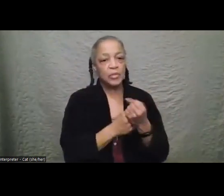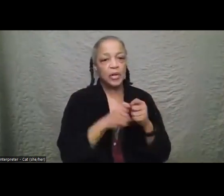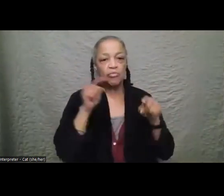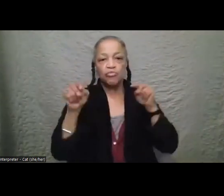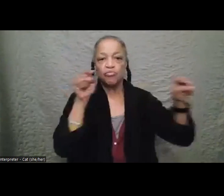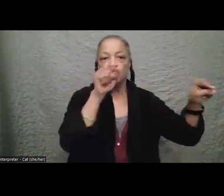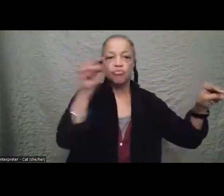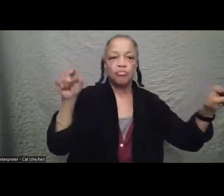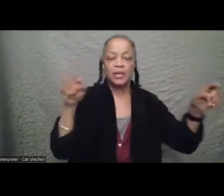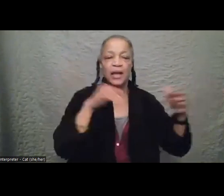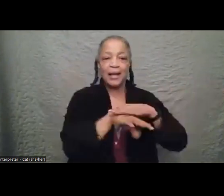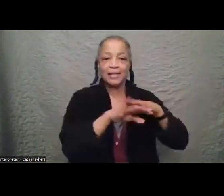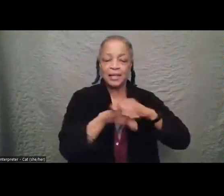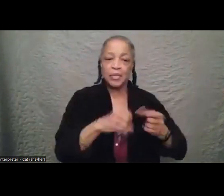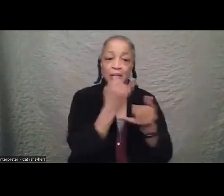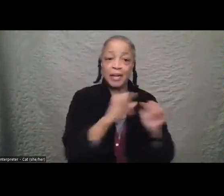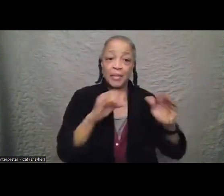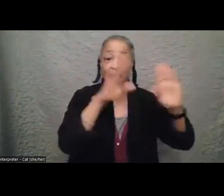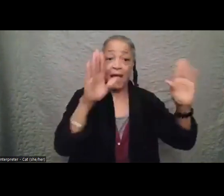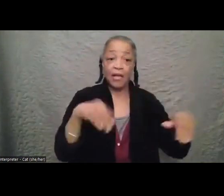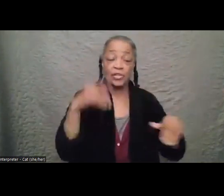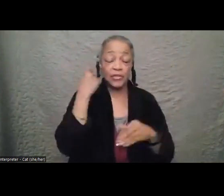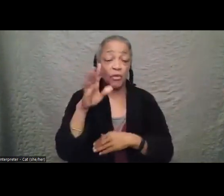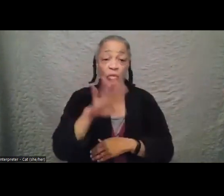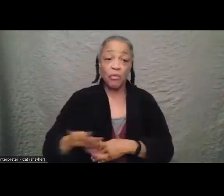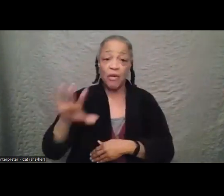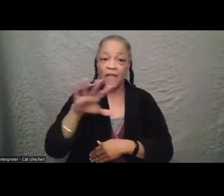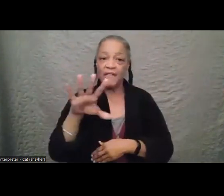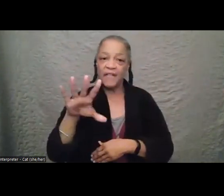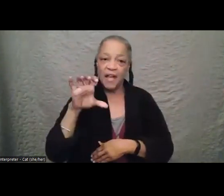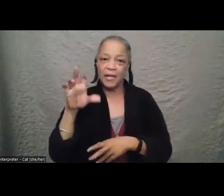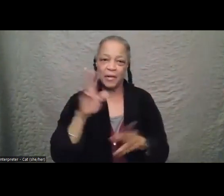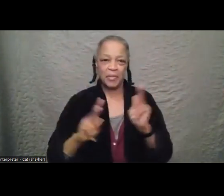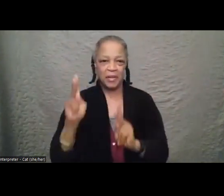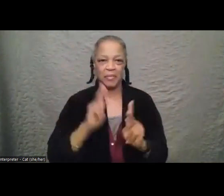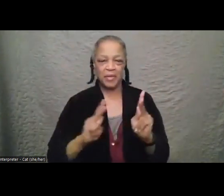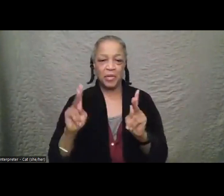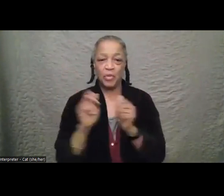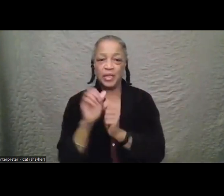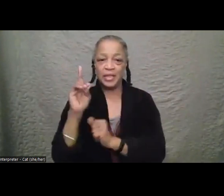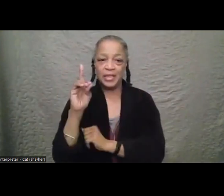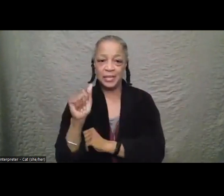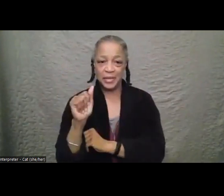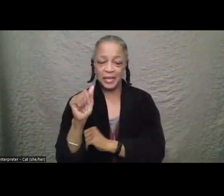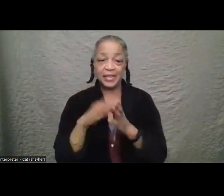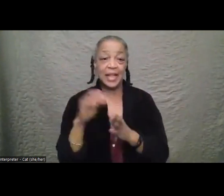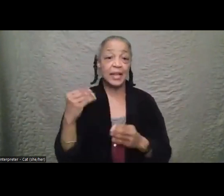independent housing for approximately 500 people with disabilities and seniors eligible